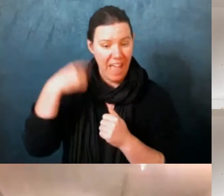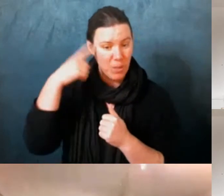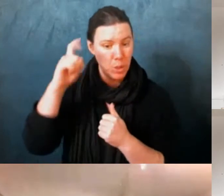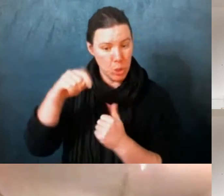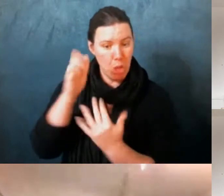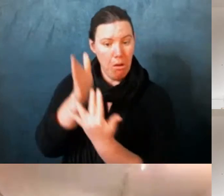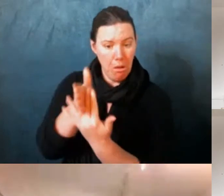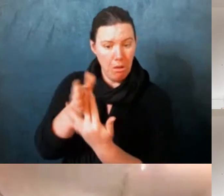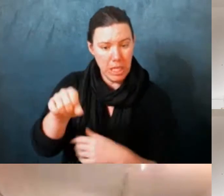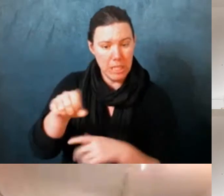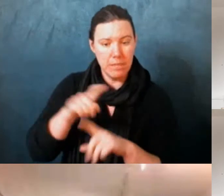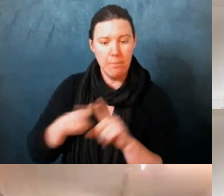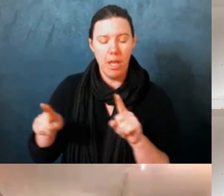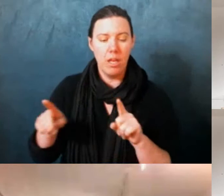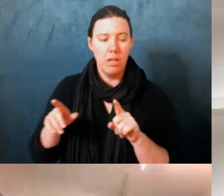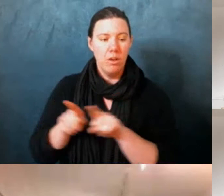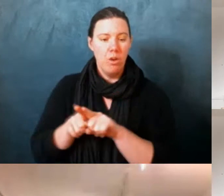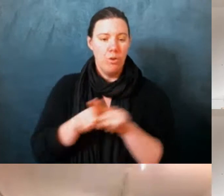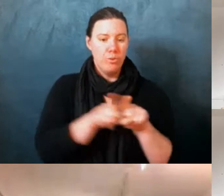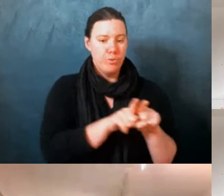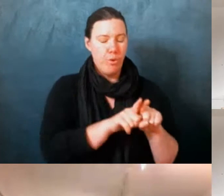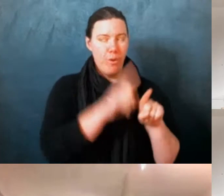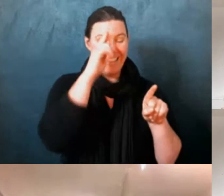but I think that, even better,